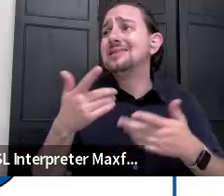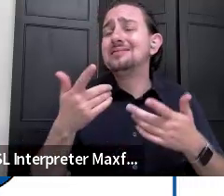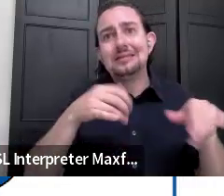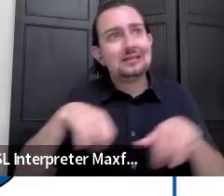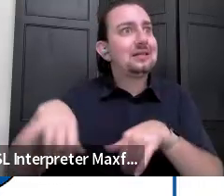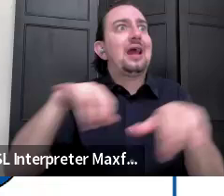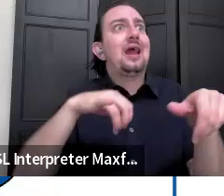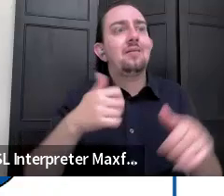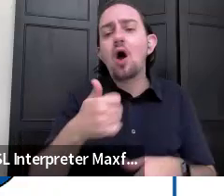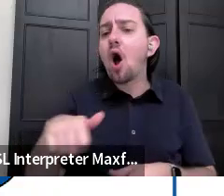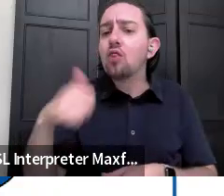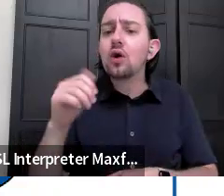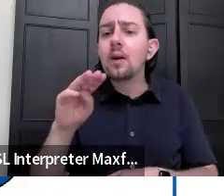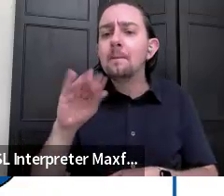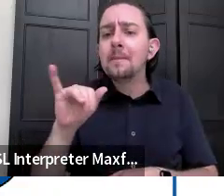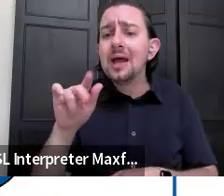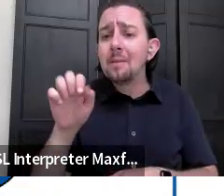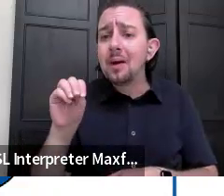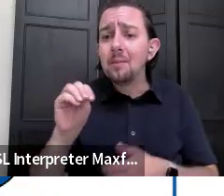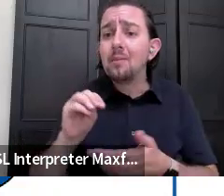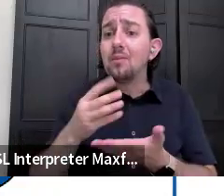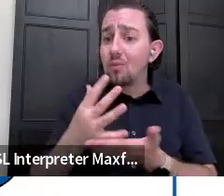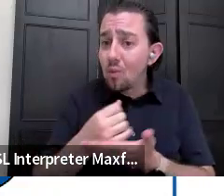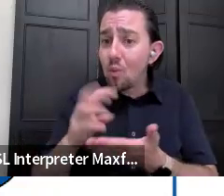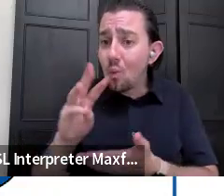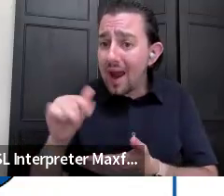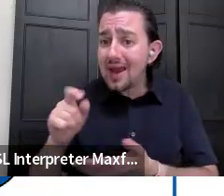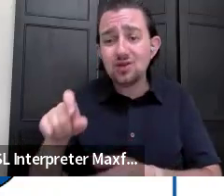doing the same job. And there's also a